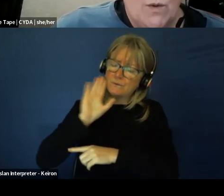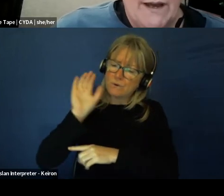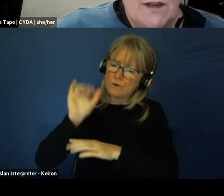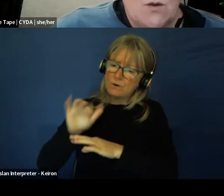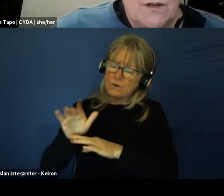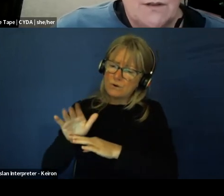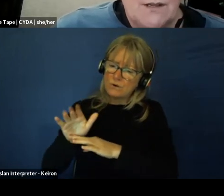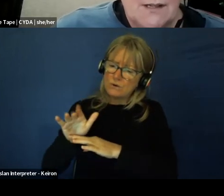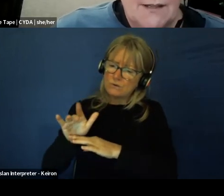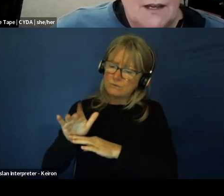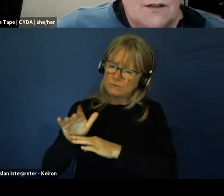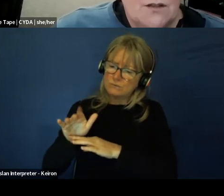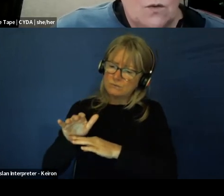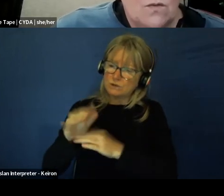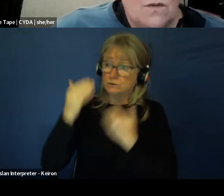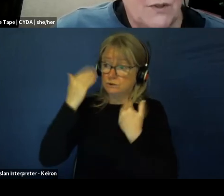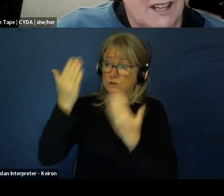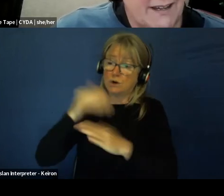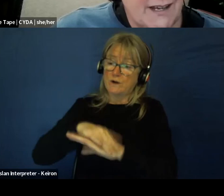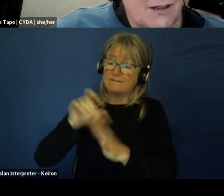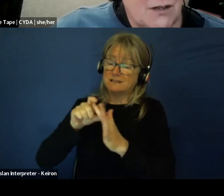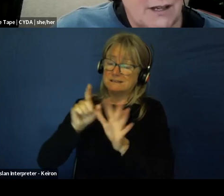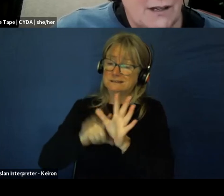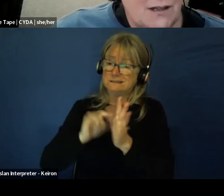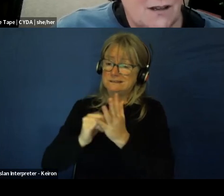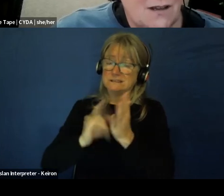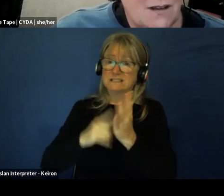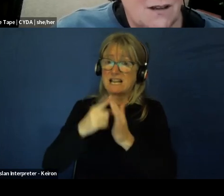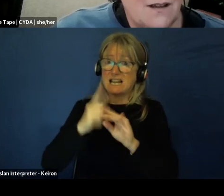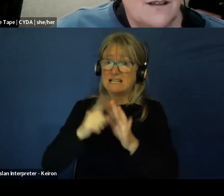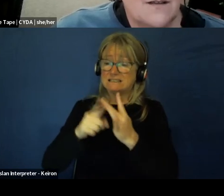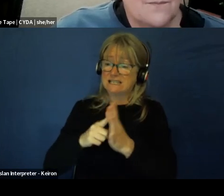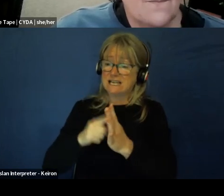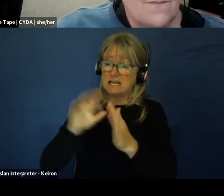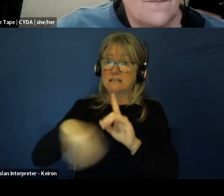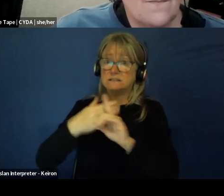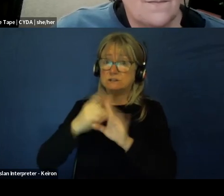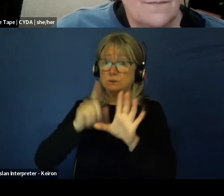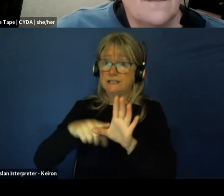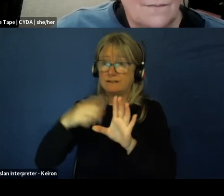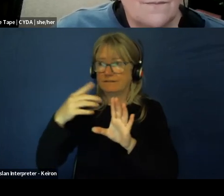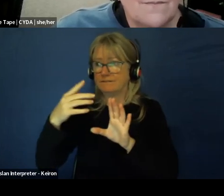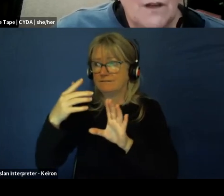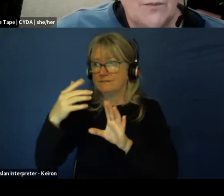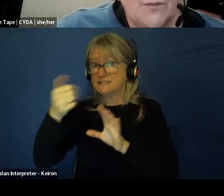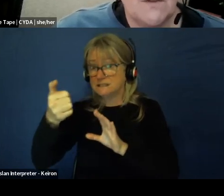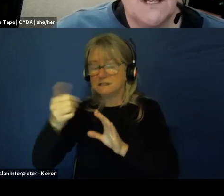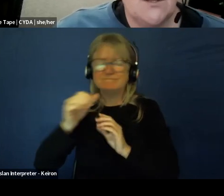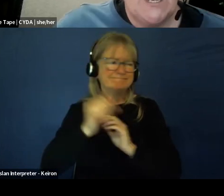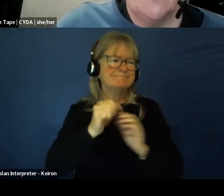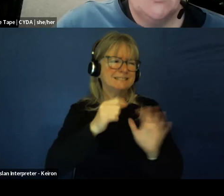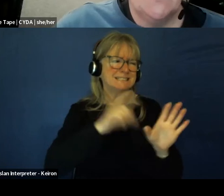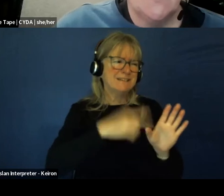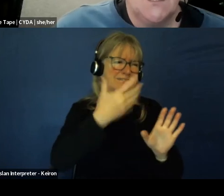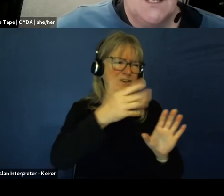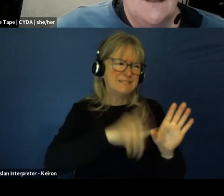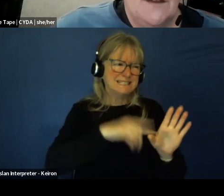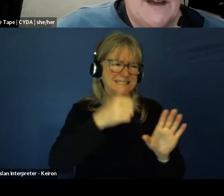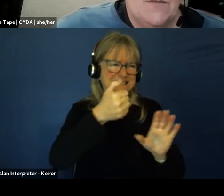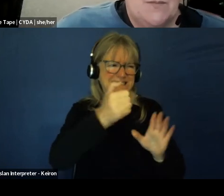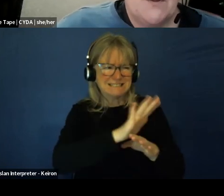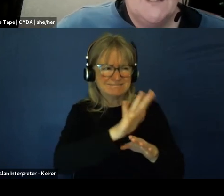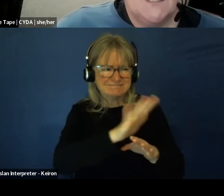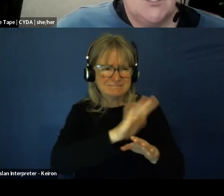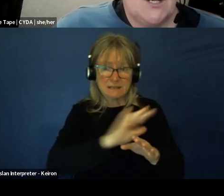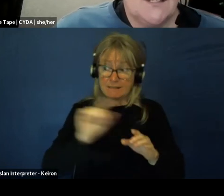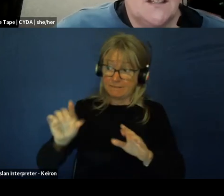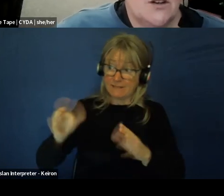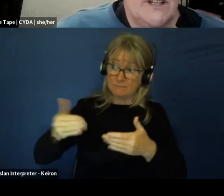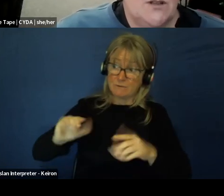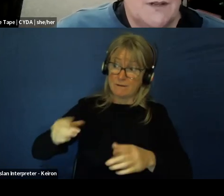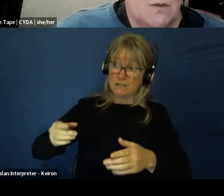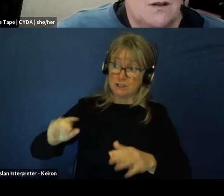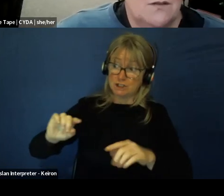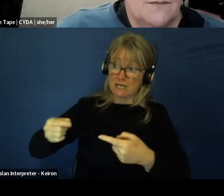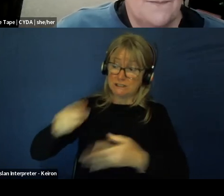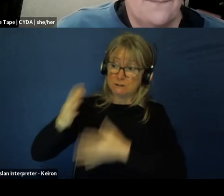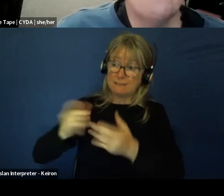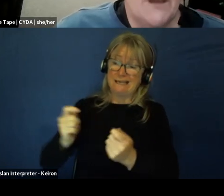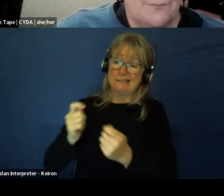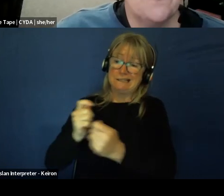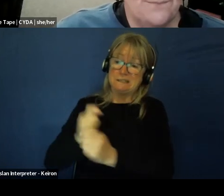Obviously not being aware that you are dyslexic until was six he said, Yeah, you five or six Yeah, yeah, and obviously the challenges that that represents in adjusting the curriculum as well.